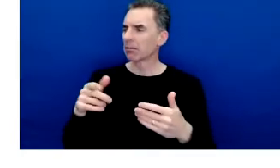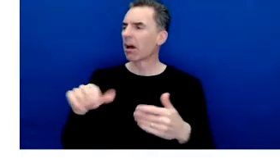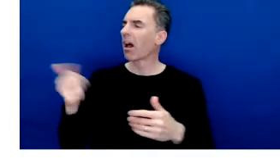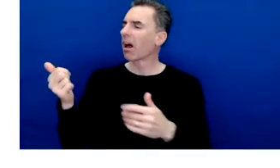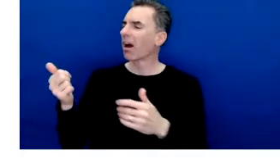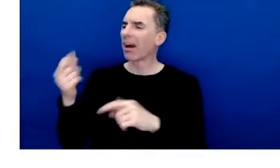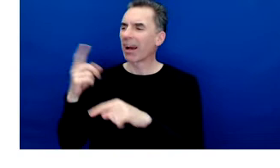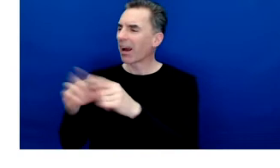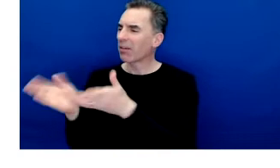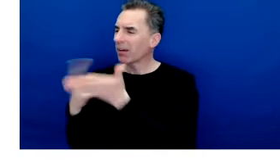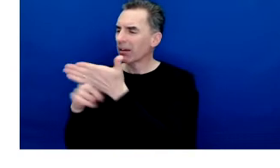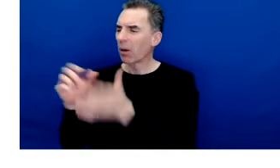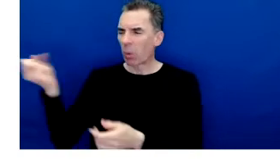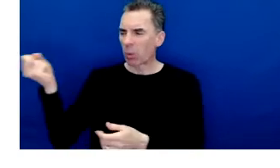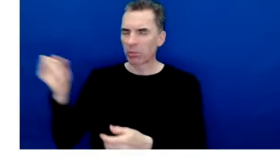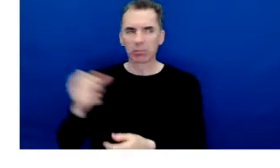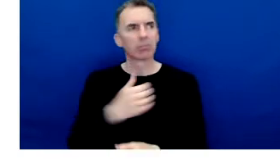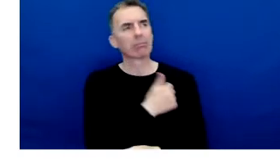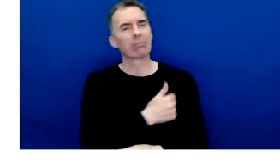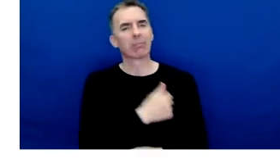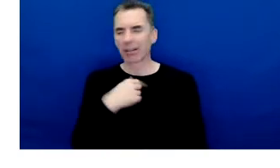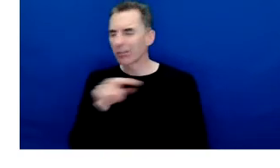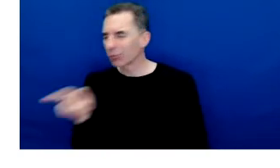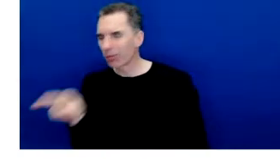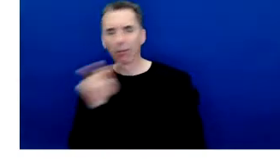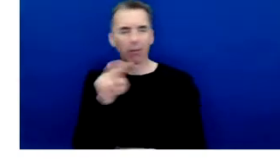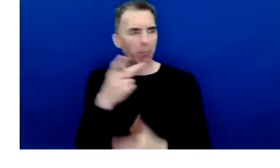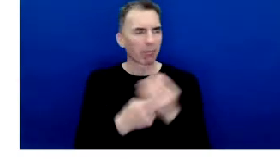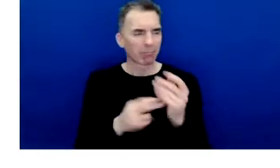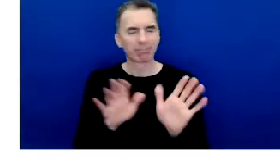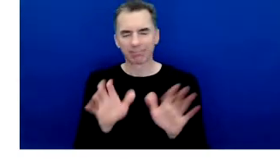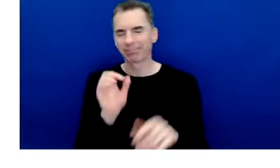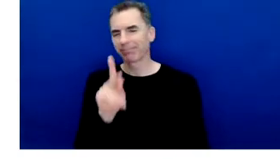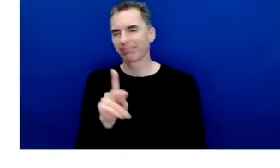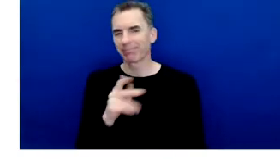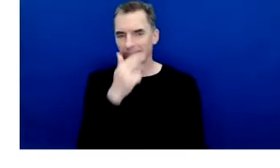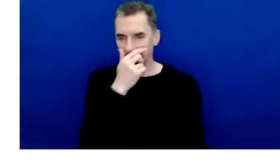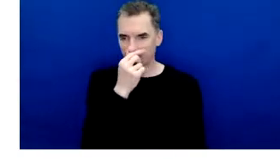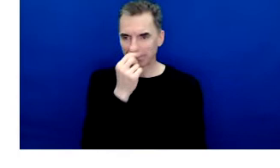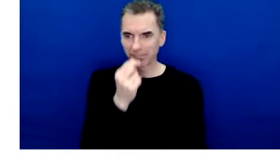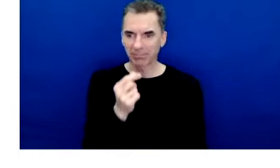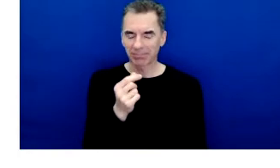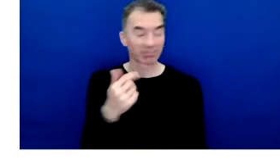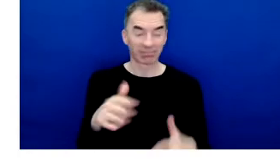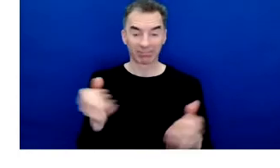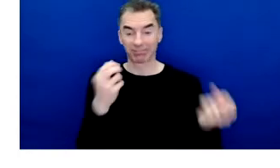Sure. I'm sorry. I was trying to read the chat at the same time, so it's like a lot going on